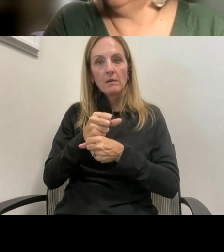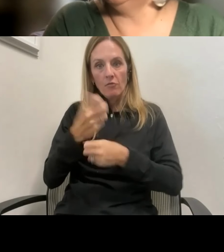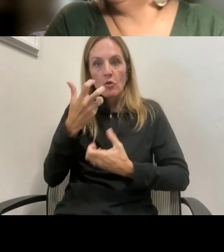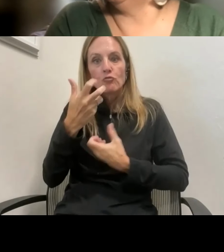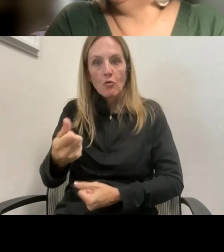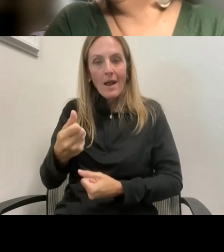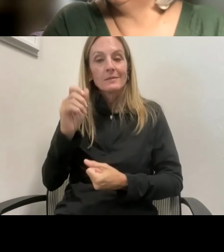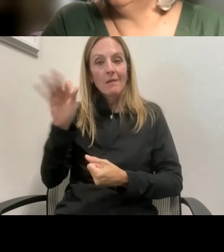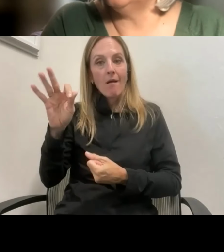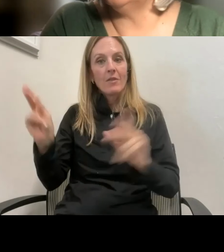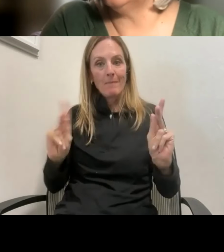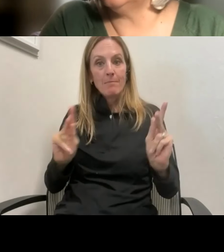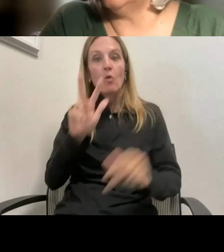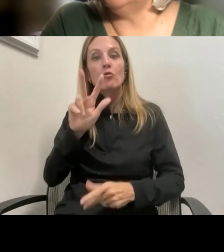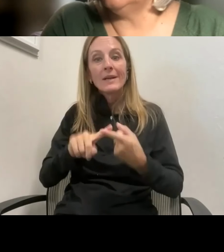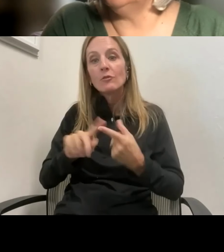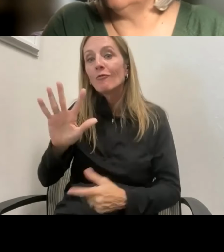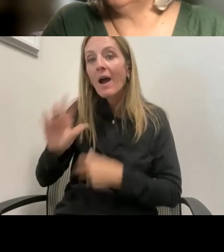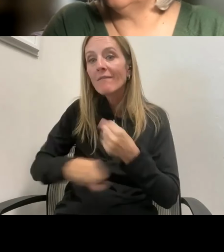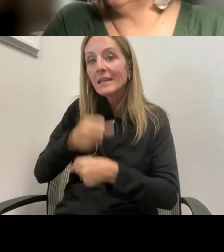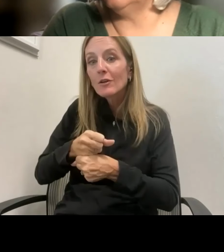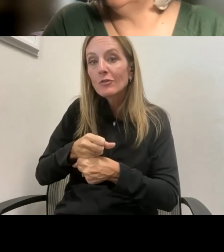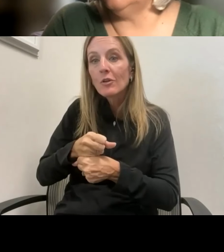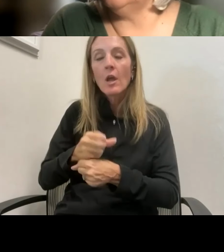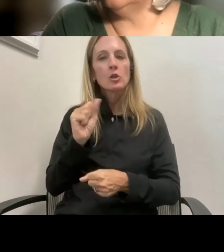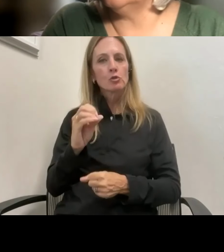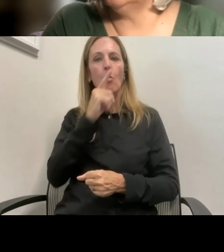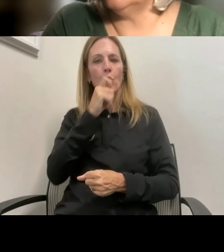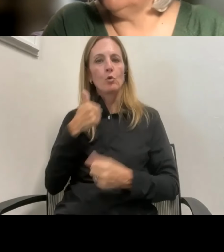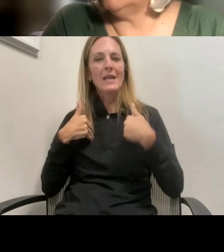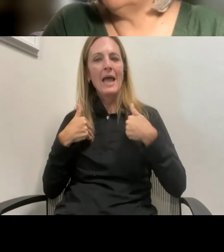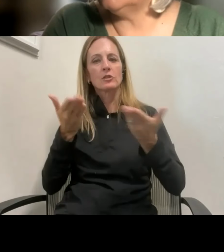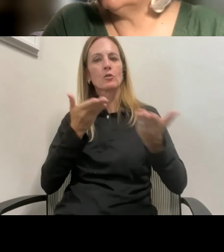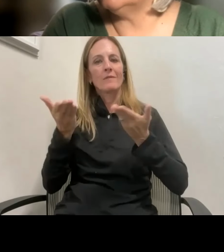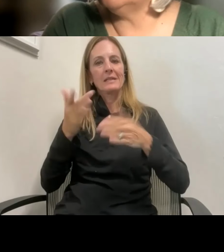many of you have services that have been available for three to five years for that one person to be